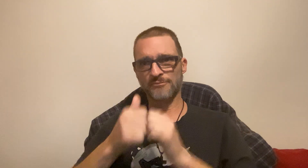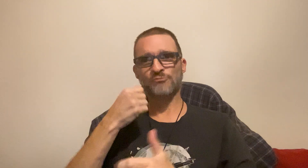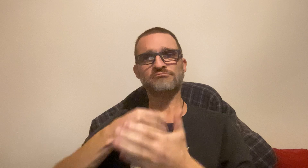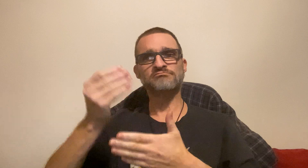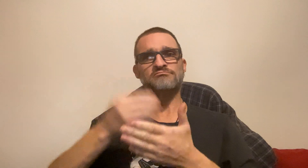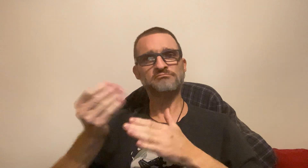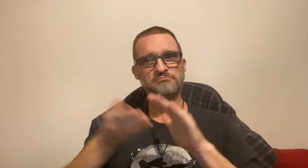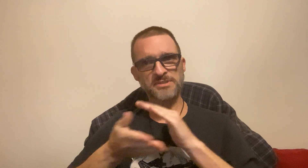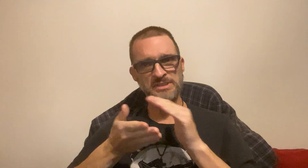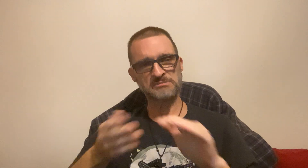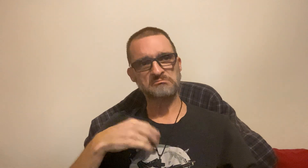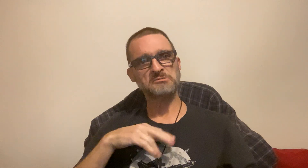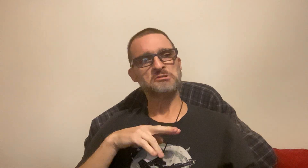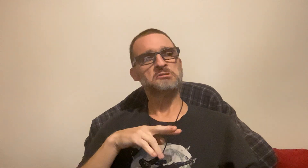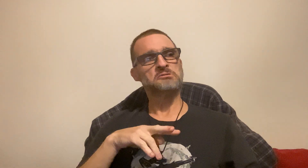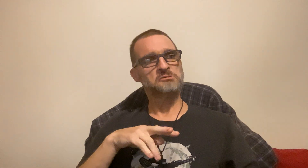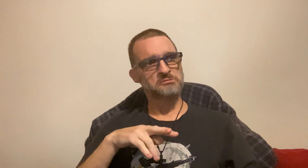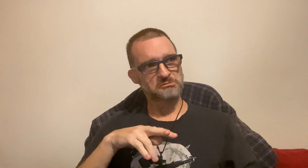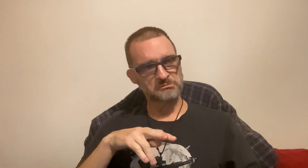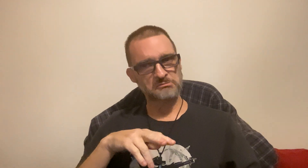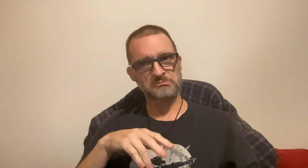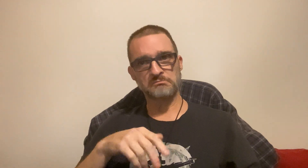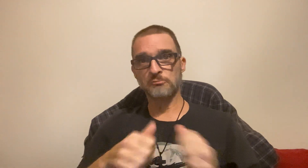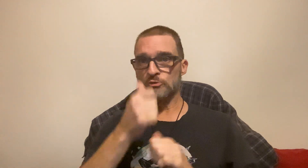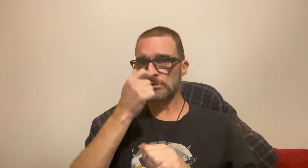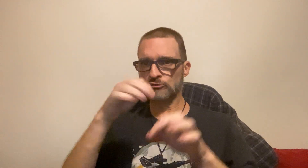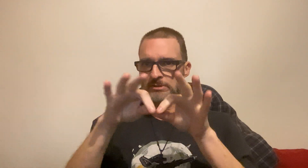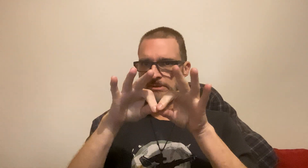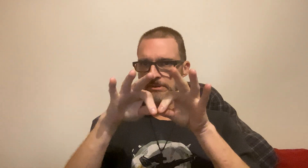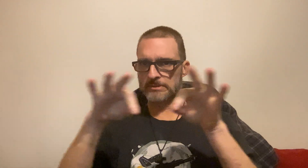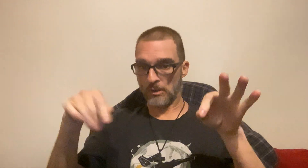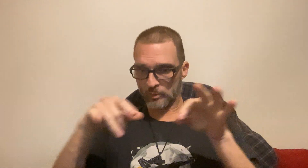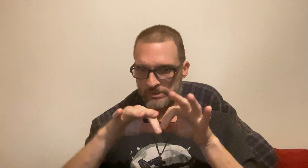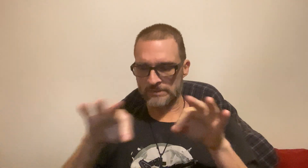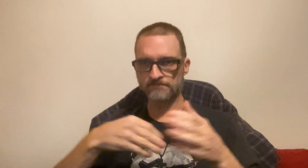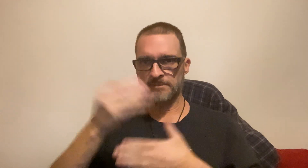and sold the goodies. Most people bought from Bake Sale. Most were interested in making sure it was in zip lock bag.